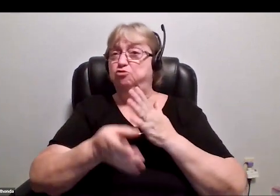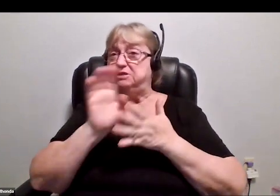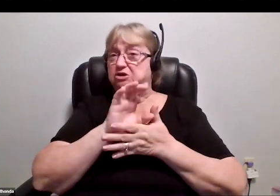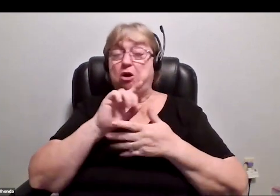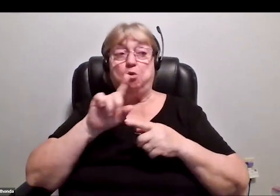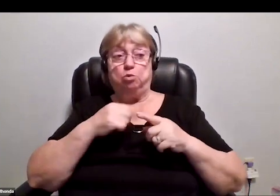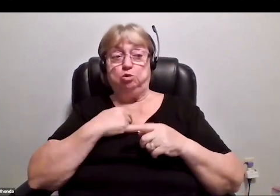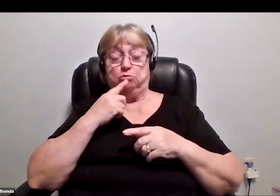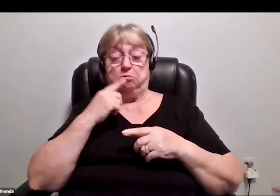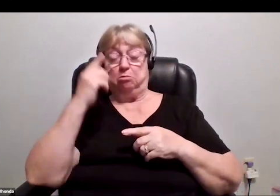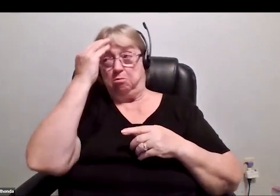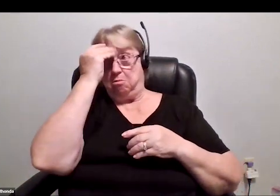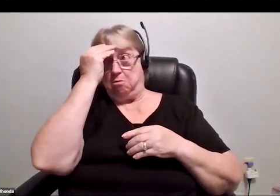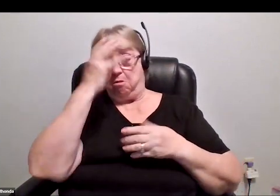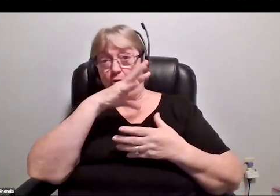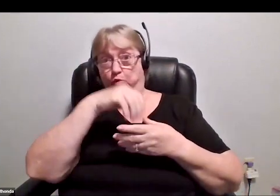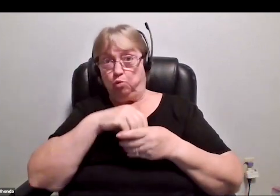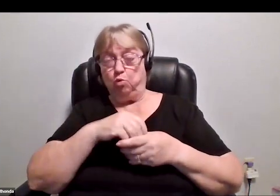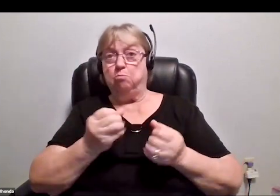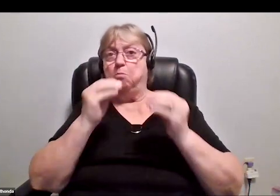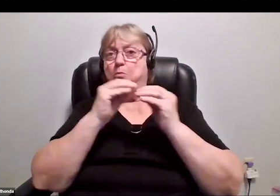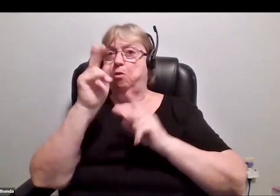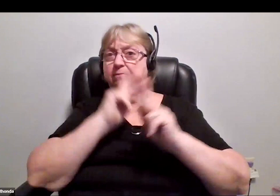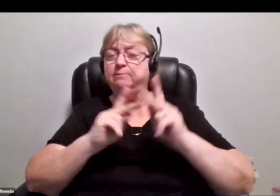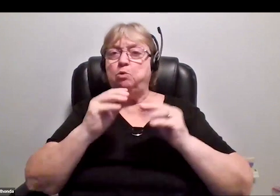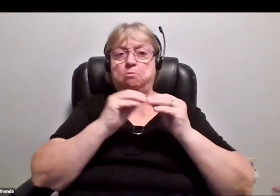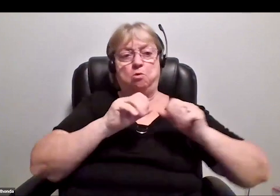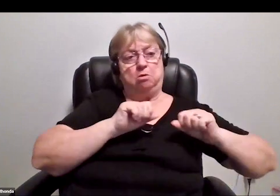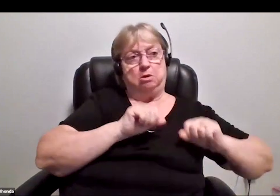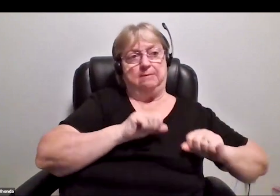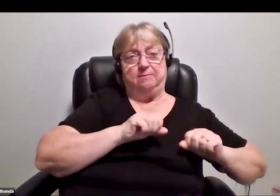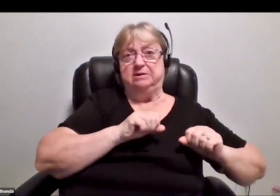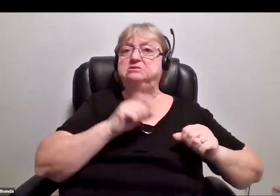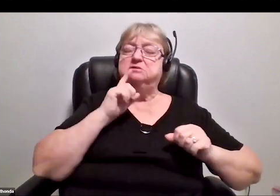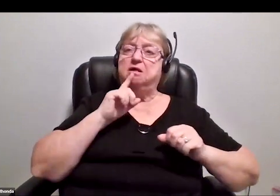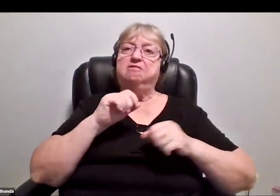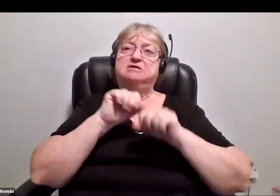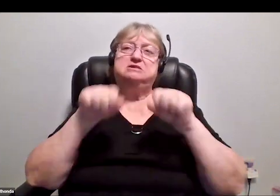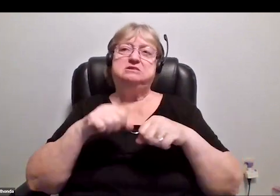a wider range of people and capabilities, these systems can be made safer overall."